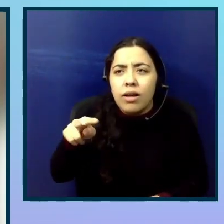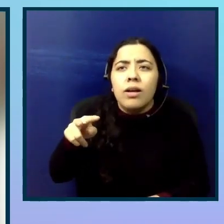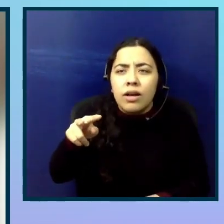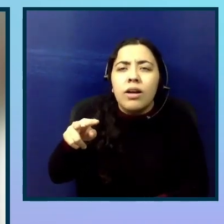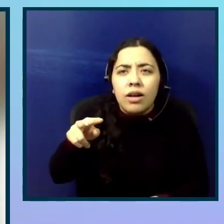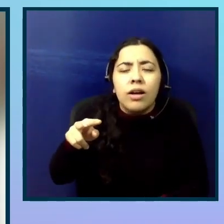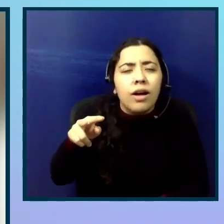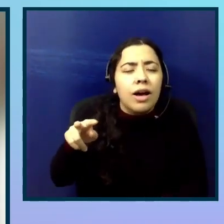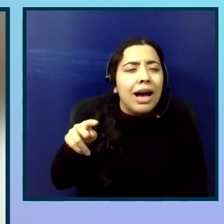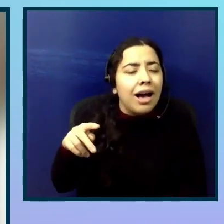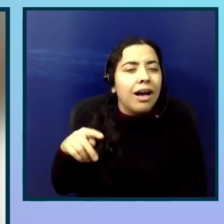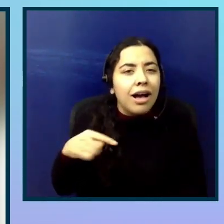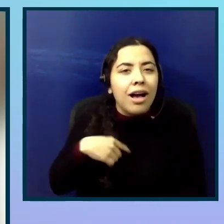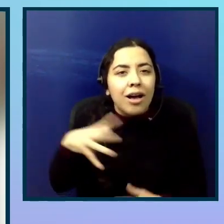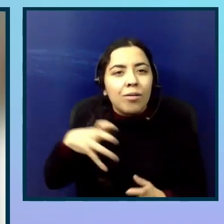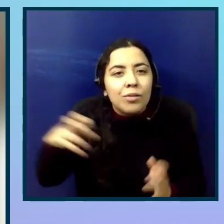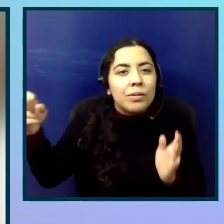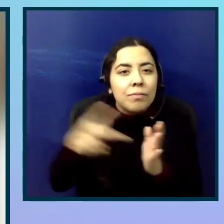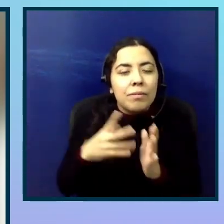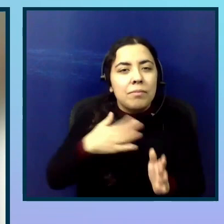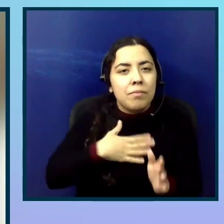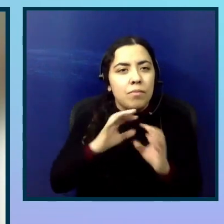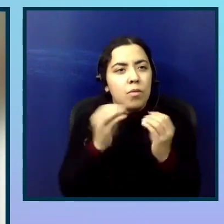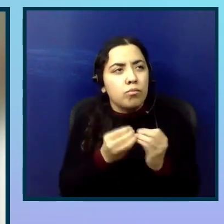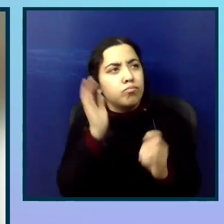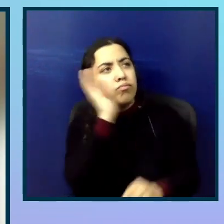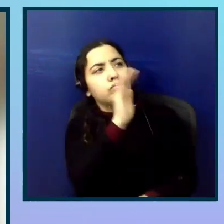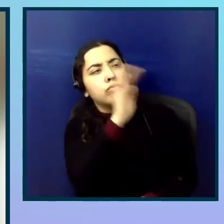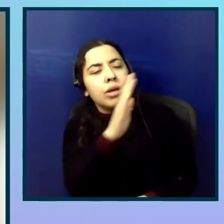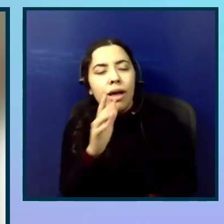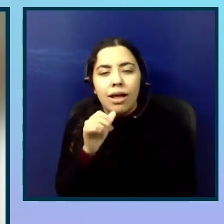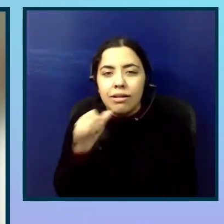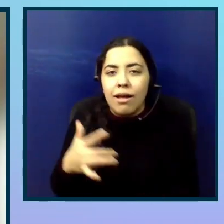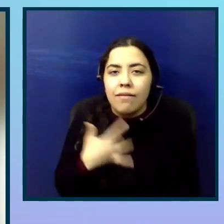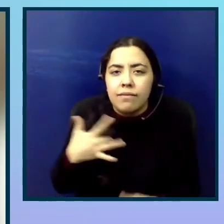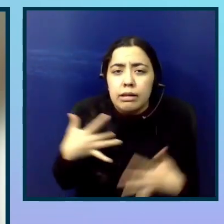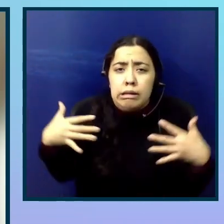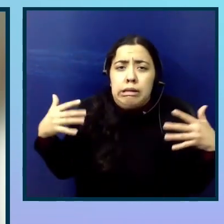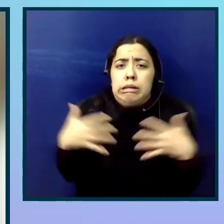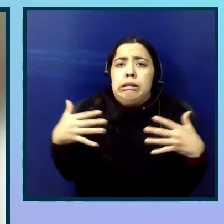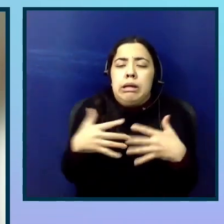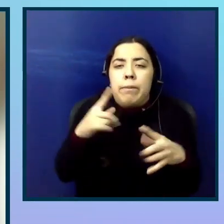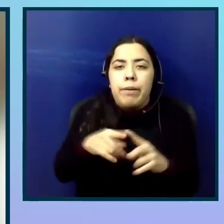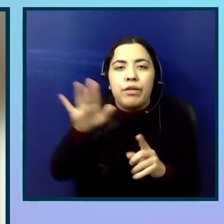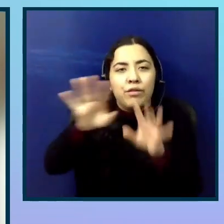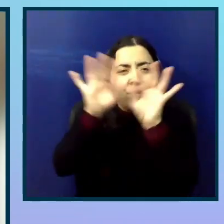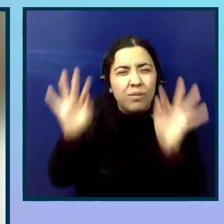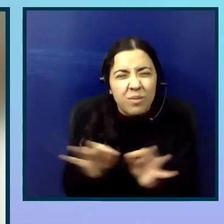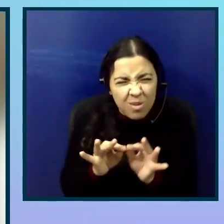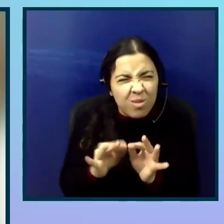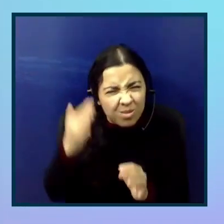I wanna go back to that organization and not be terrified of that form again, you know,